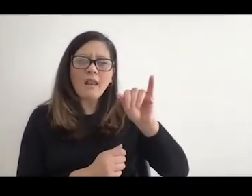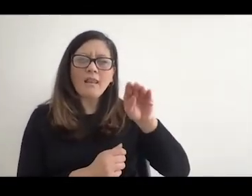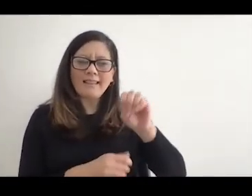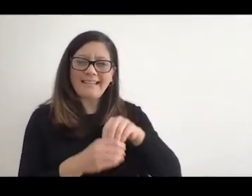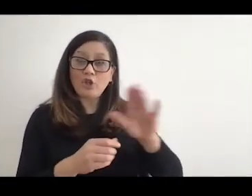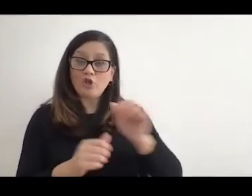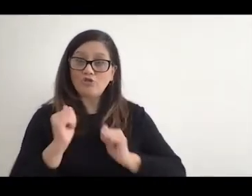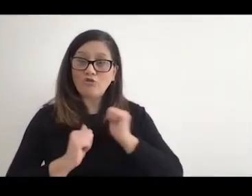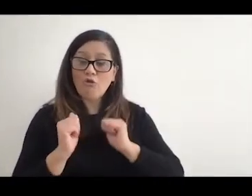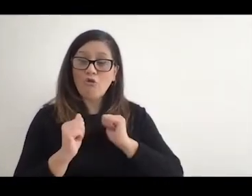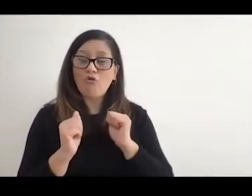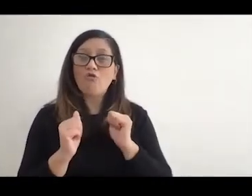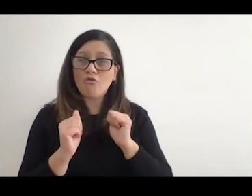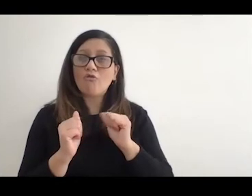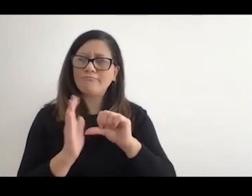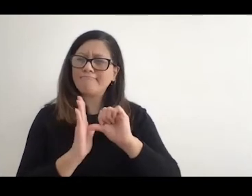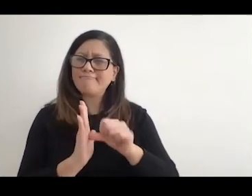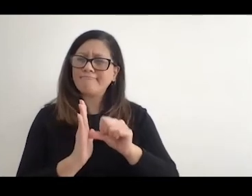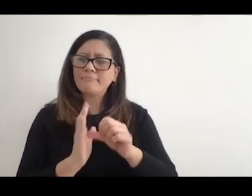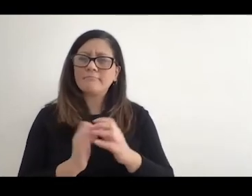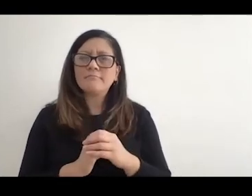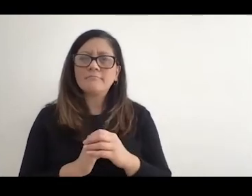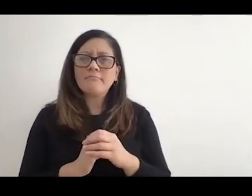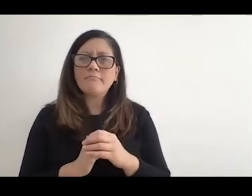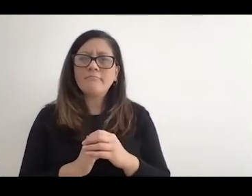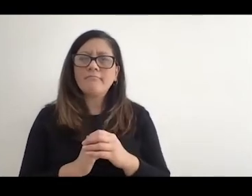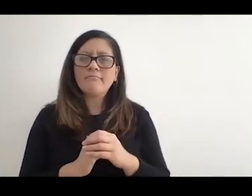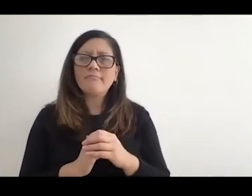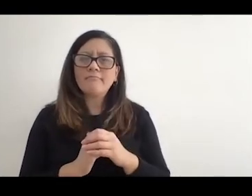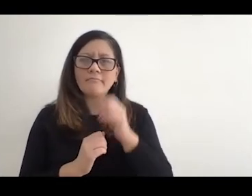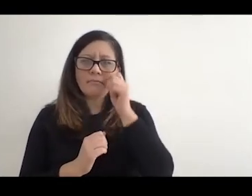in her exhibition that. There were 30 mainstream designers